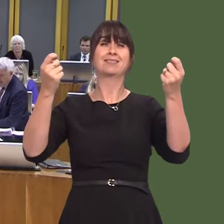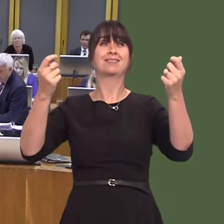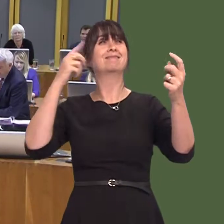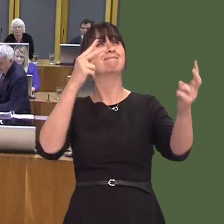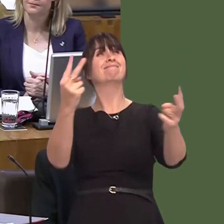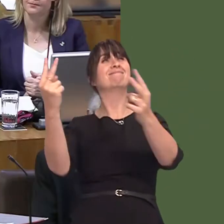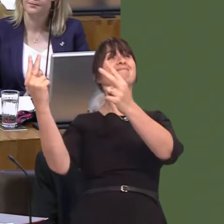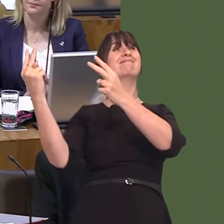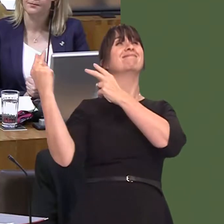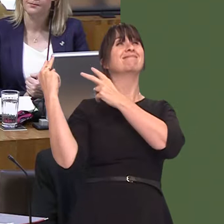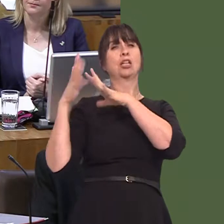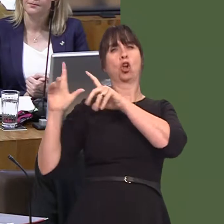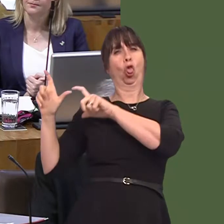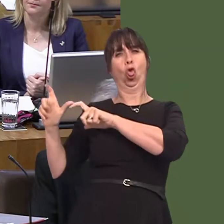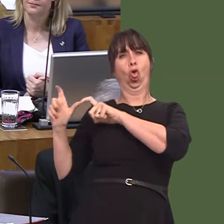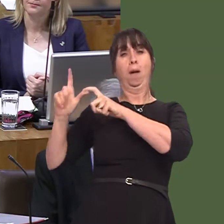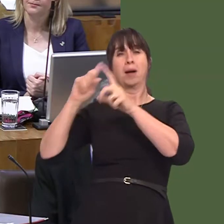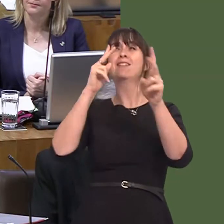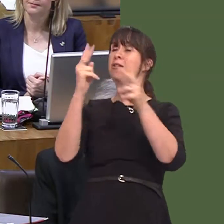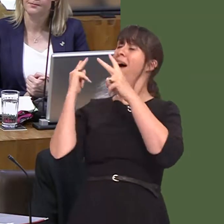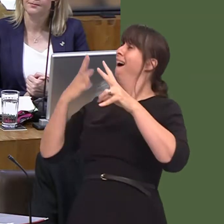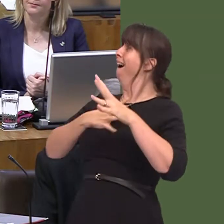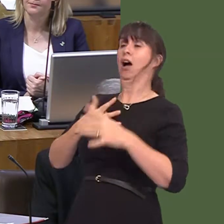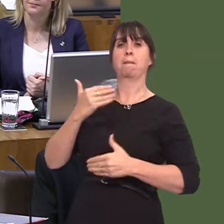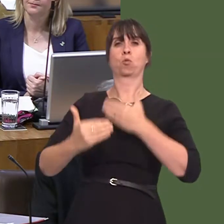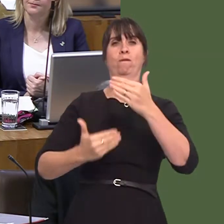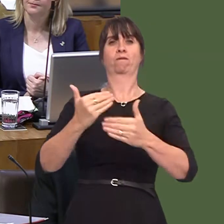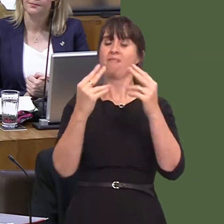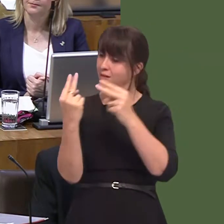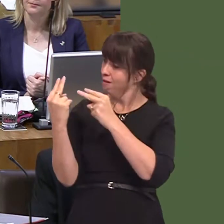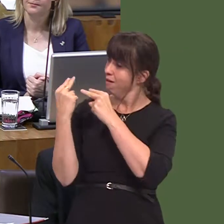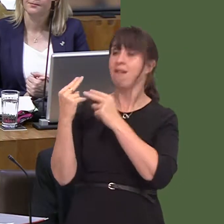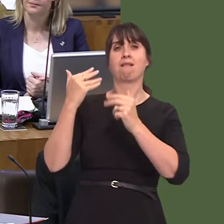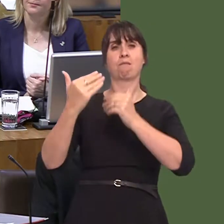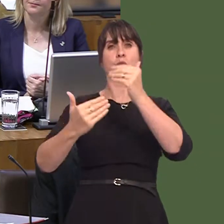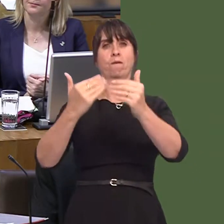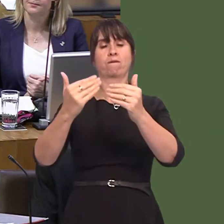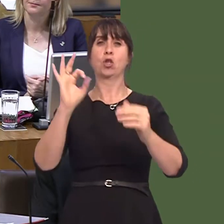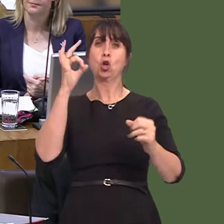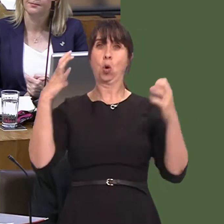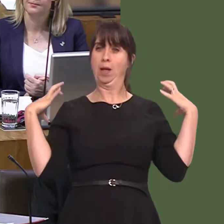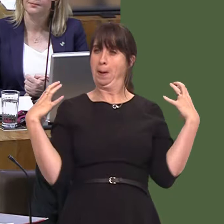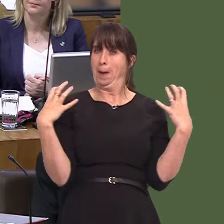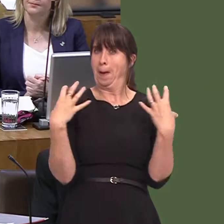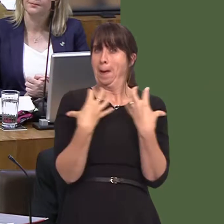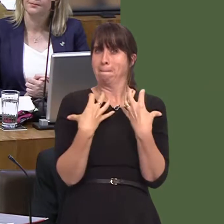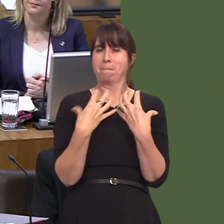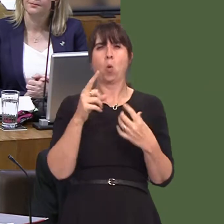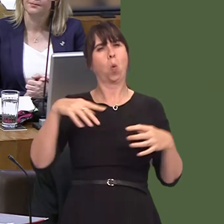We have a history that is the equal of any country in the world. The Member has mentioned the gold cape, which, of course, is of particular interest to her